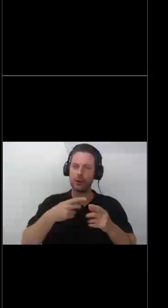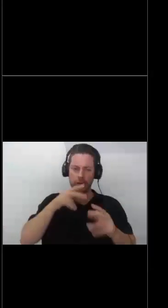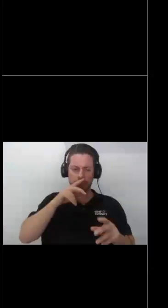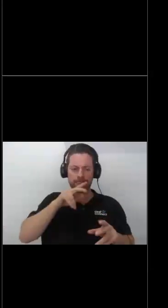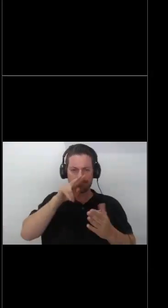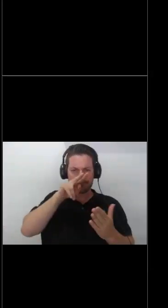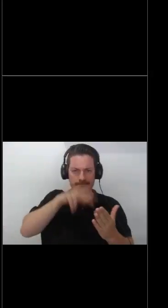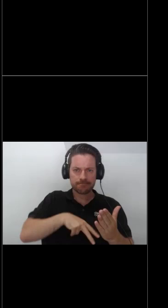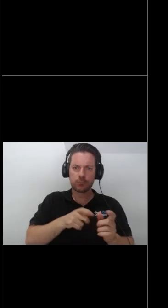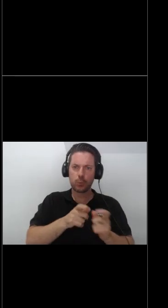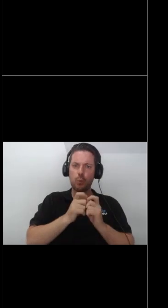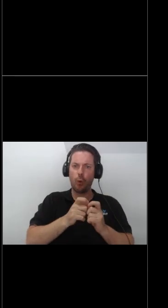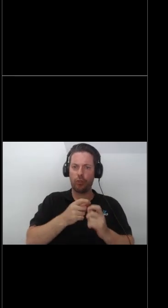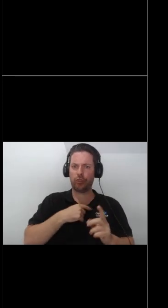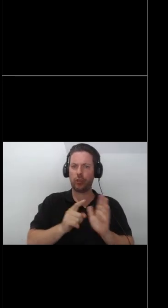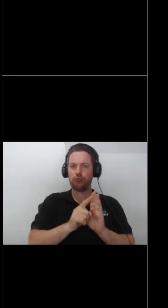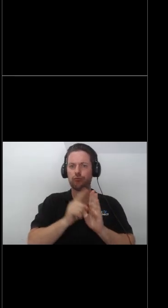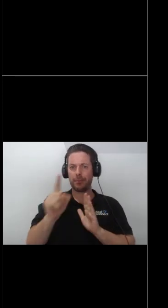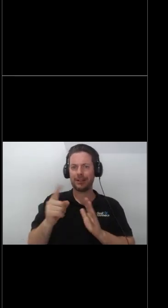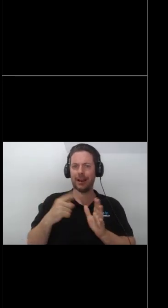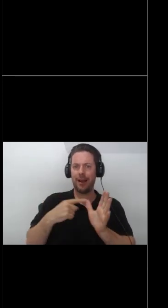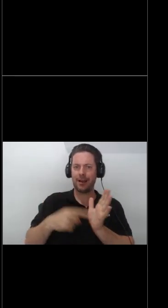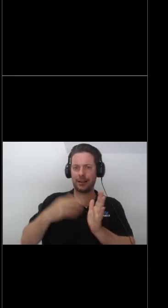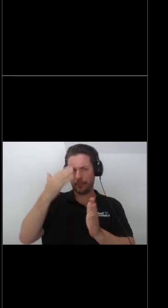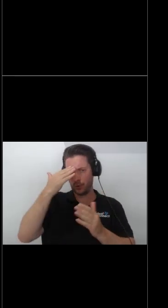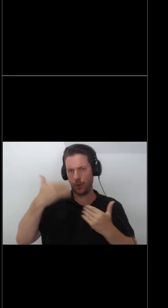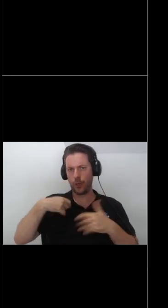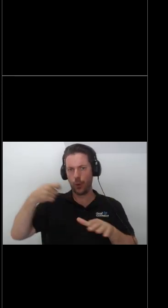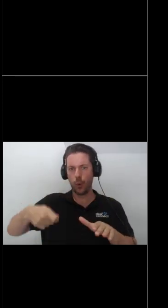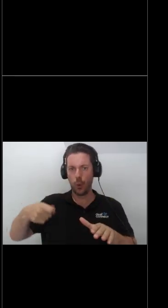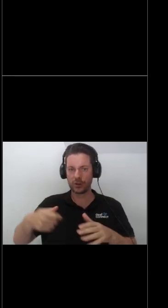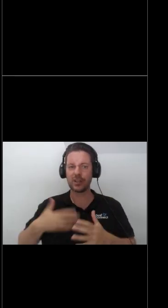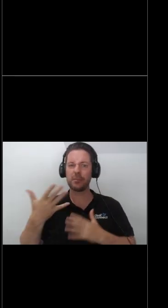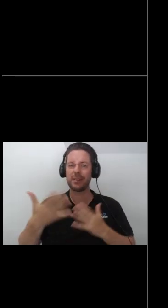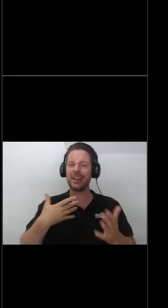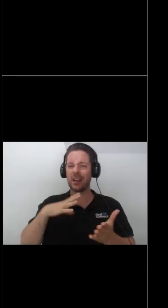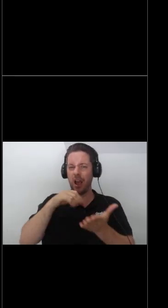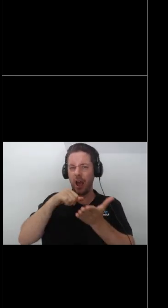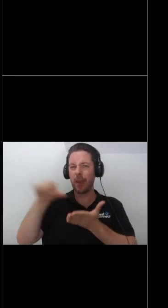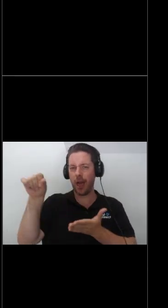And usually what we ask for is a legal aid application, because